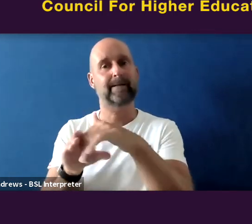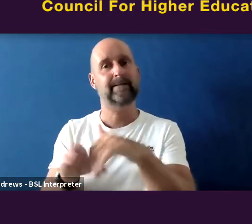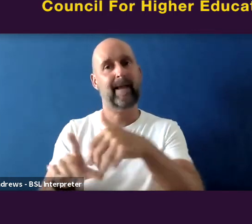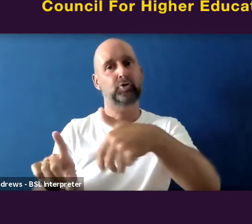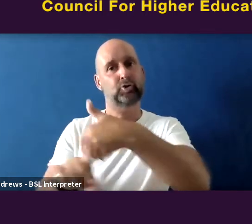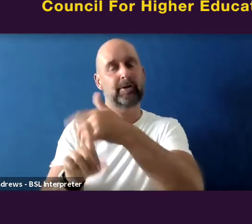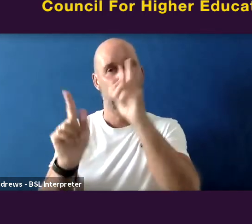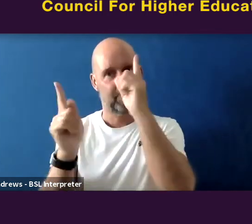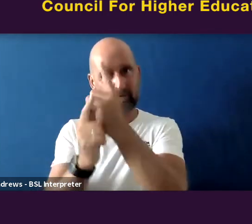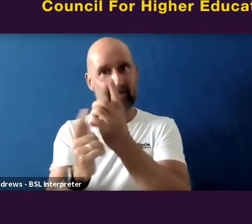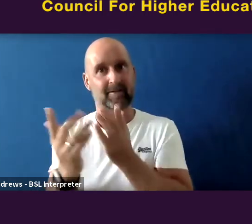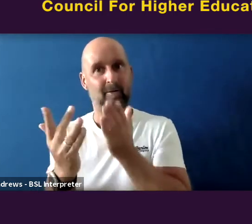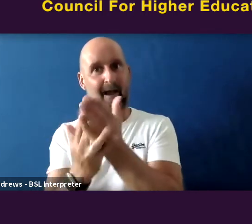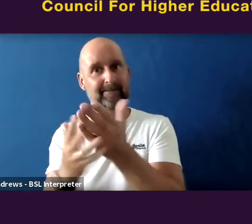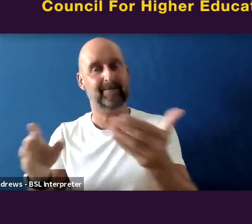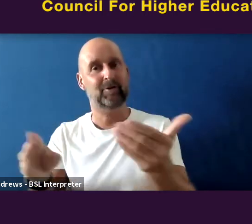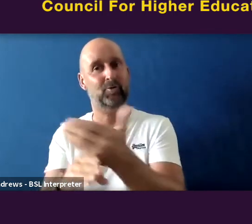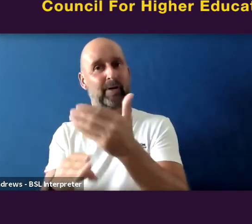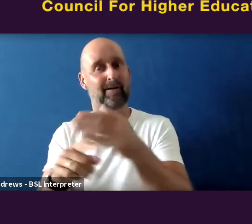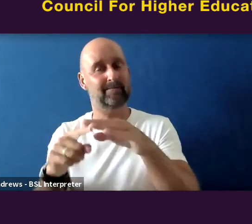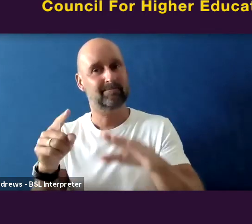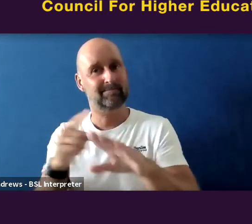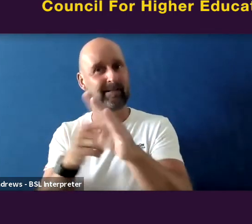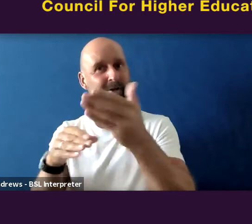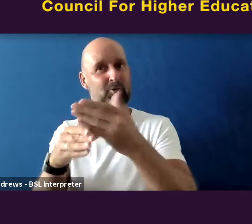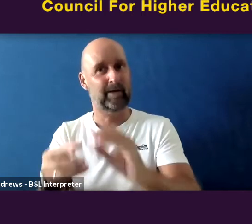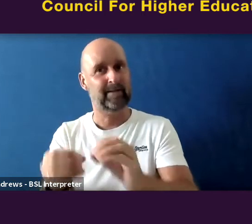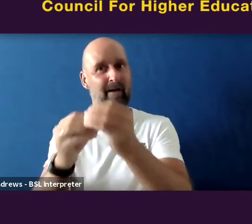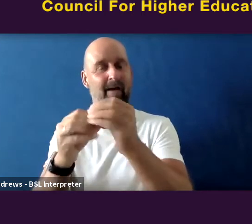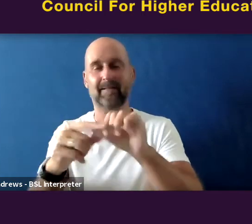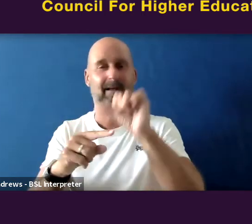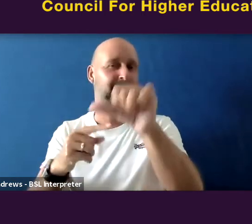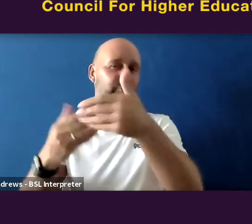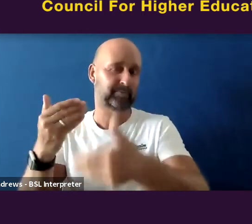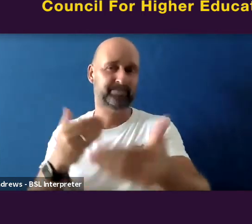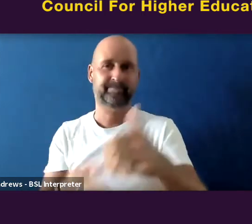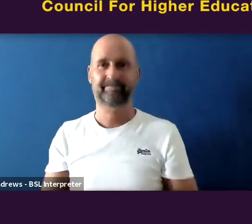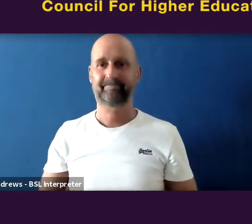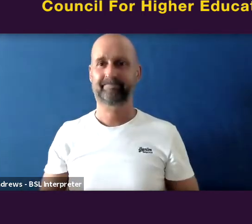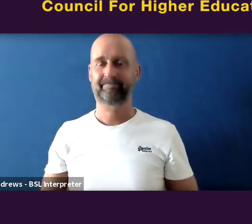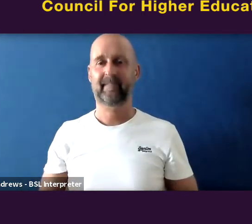to access careers within the creative arts and beyond. If the consultation